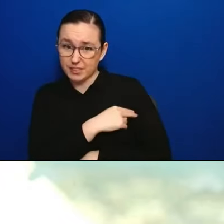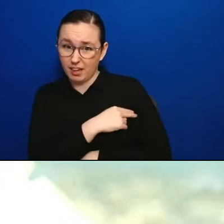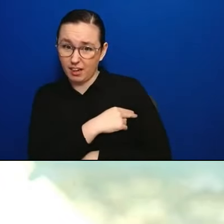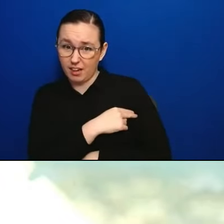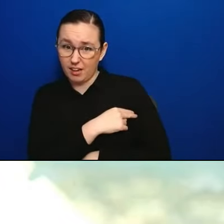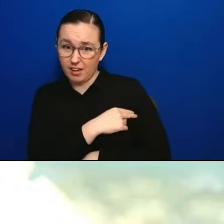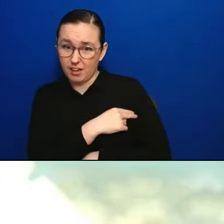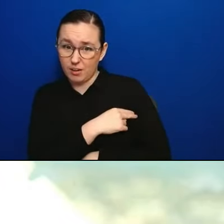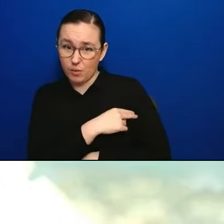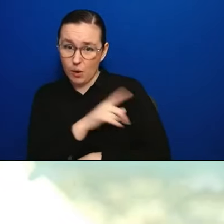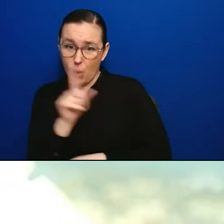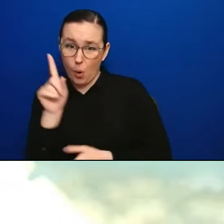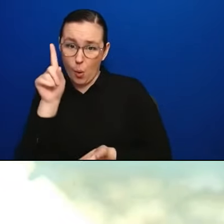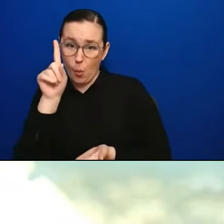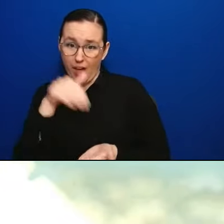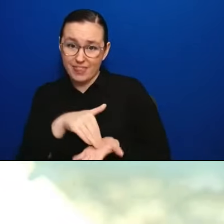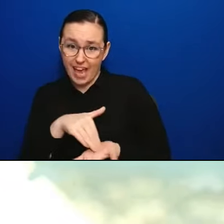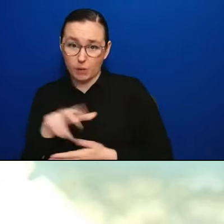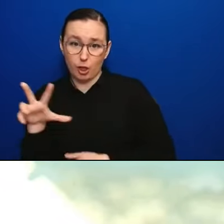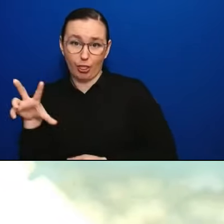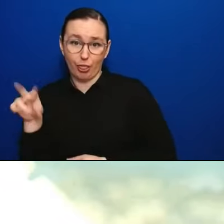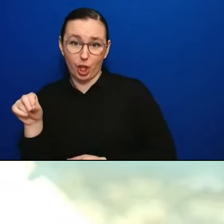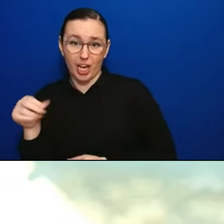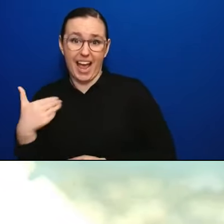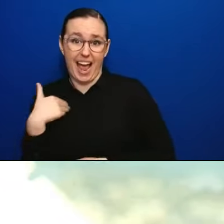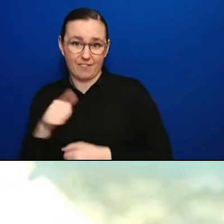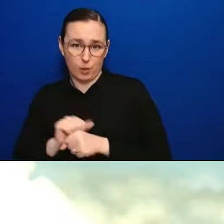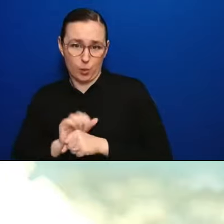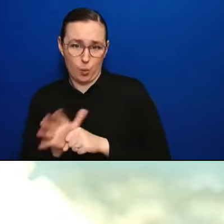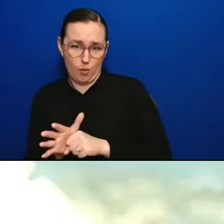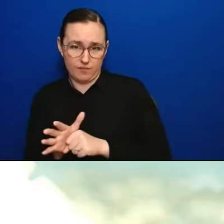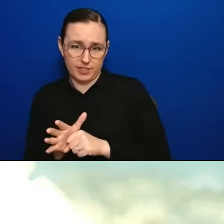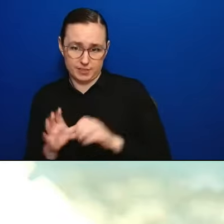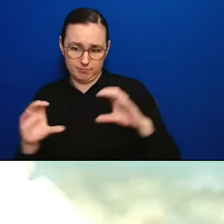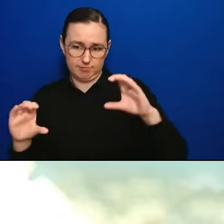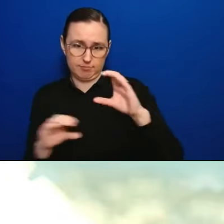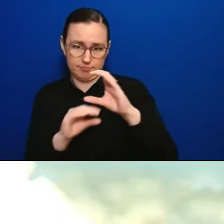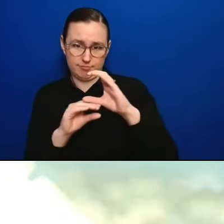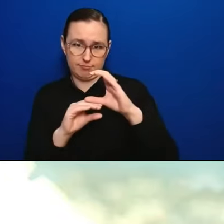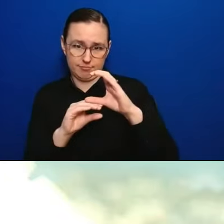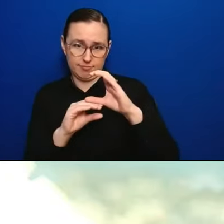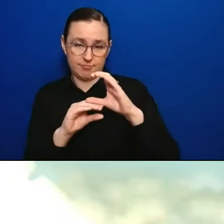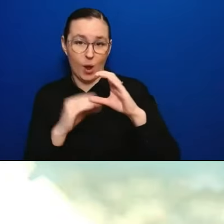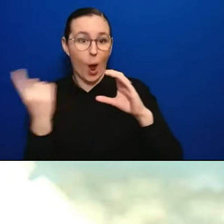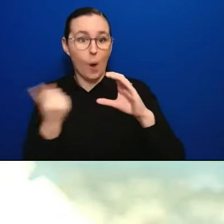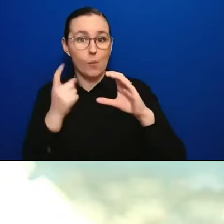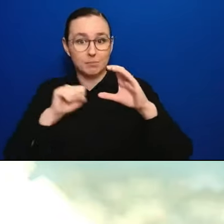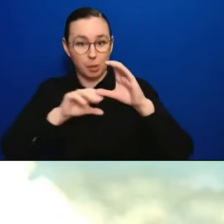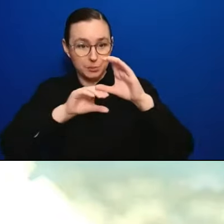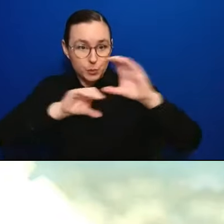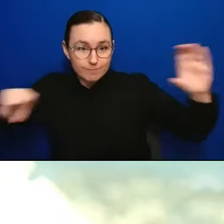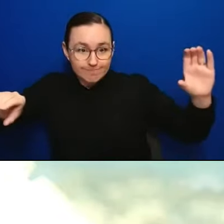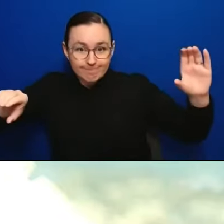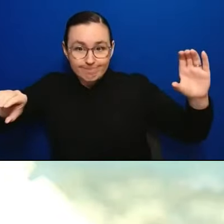when you've got as we did today 9,300 people in hospital and 9,d 1,030 or so of them are with